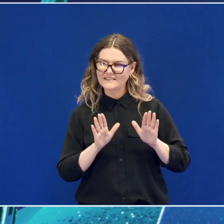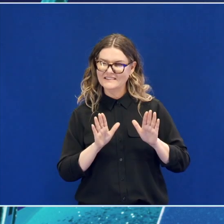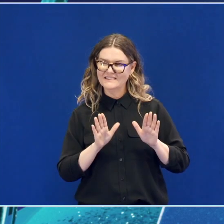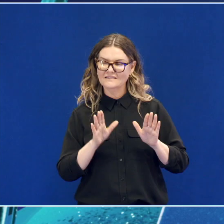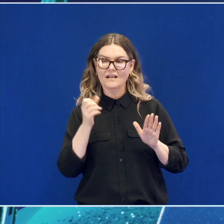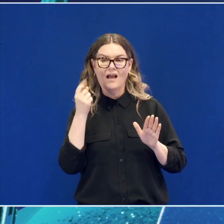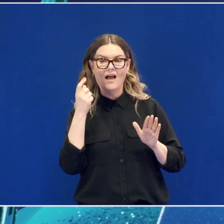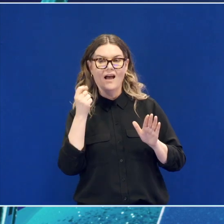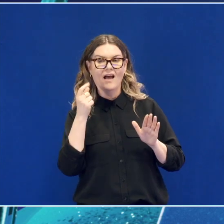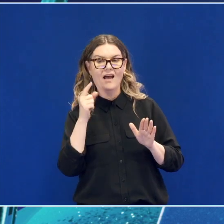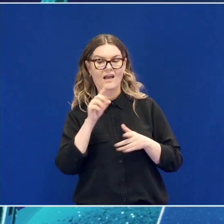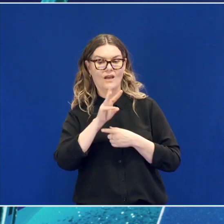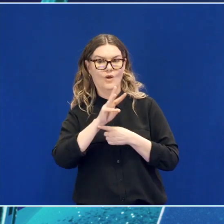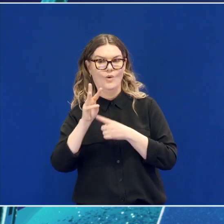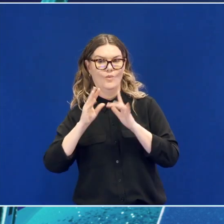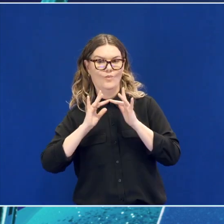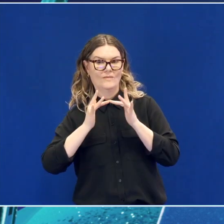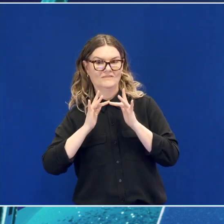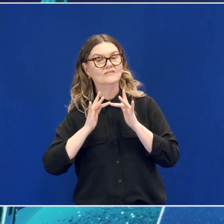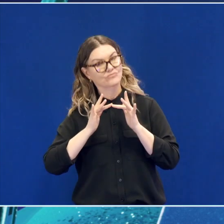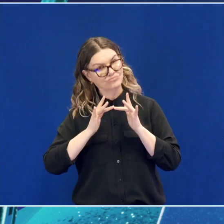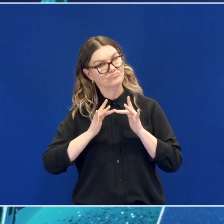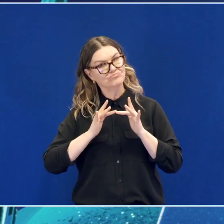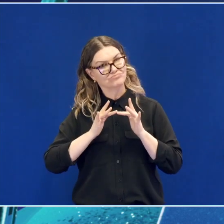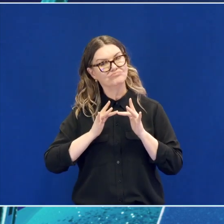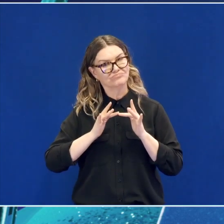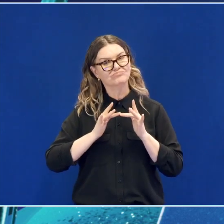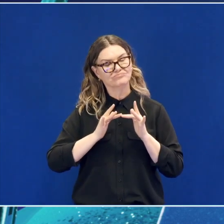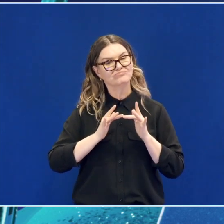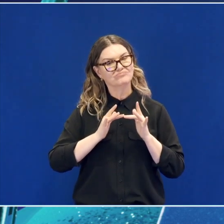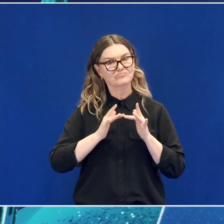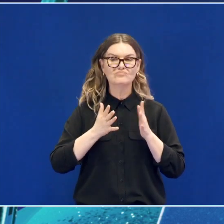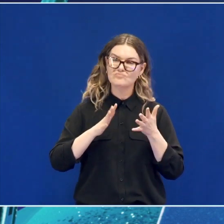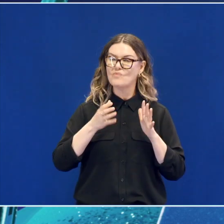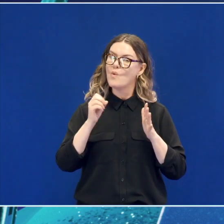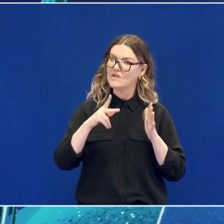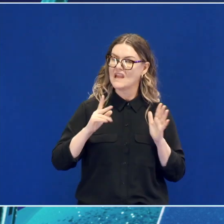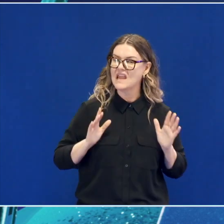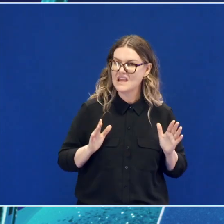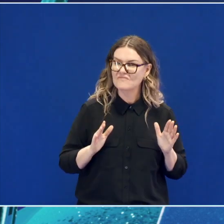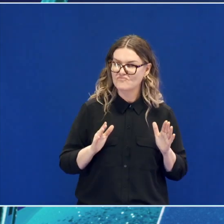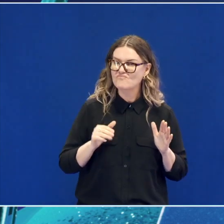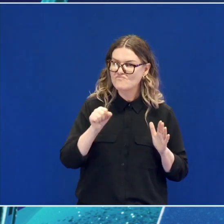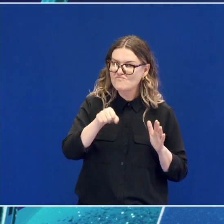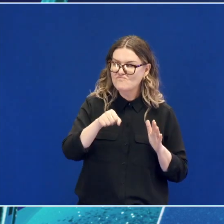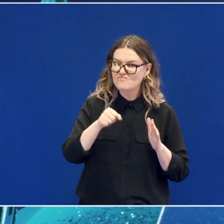but it's knowing the doom and gloom that we all kind of think of when we look at the WebAIM site. So that's the first point.